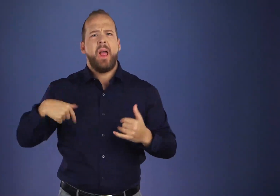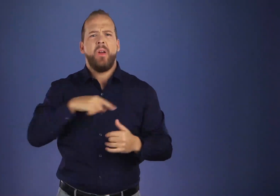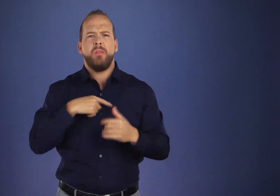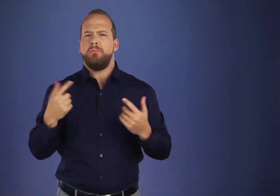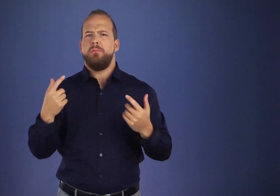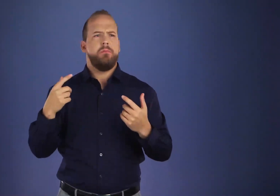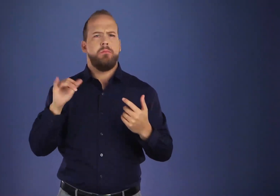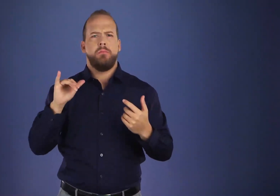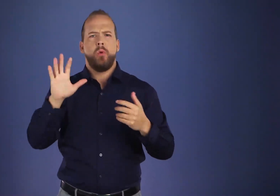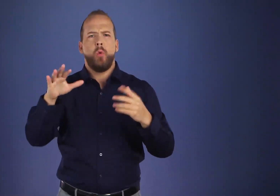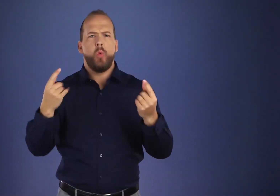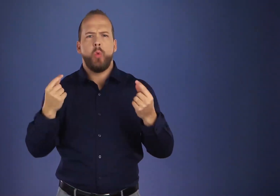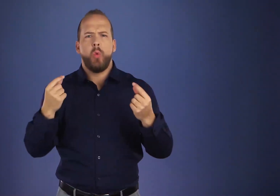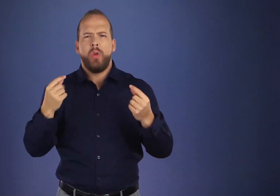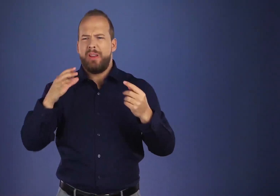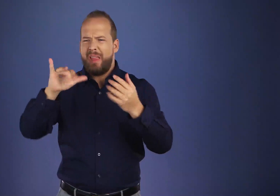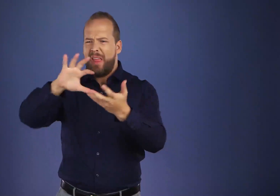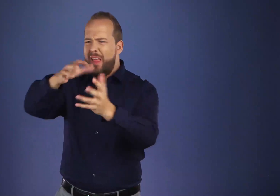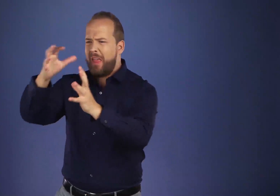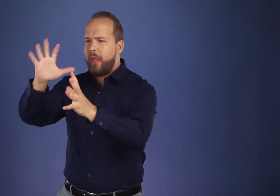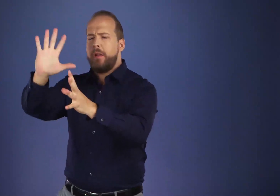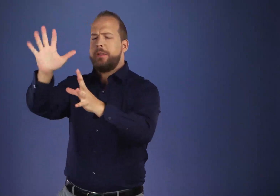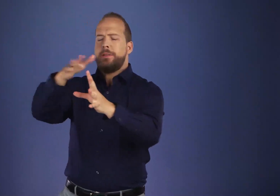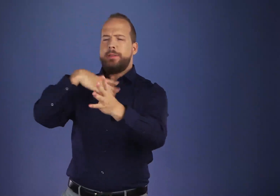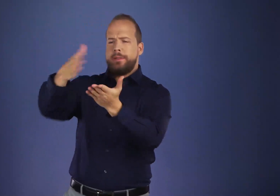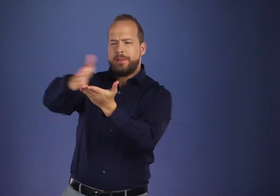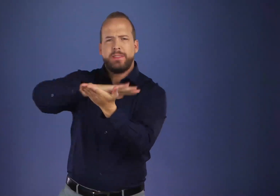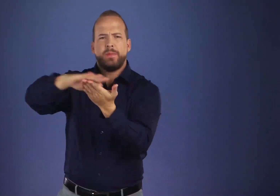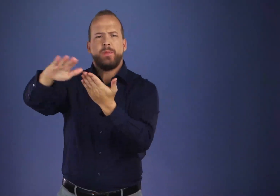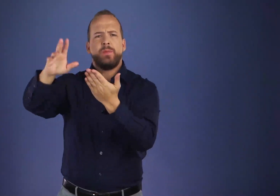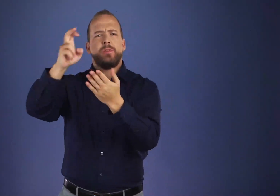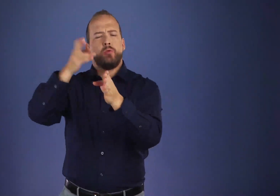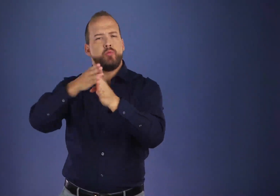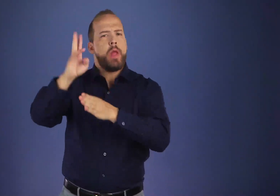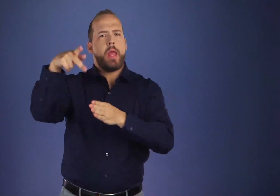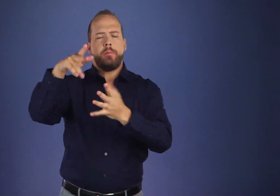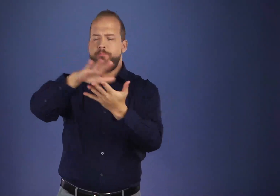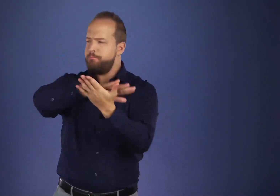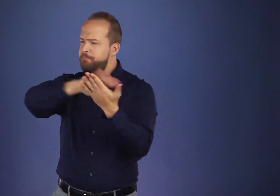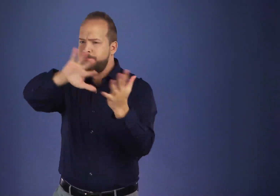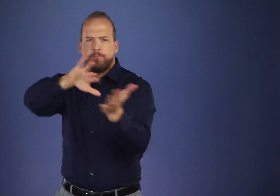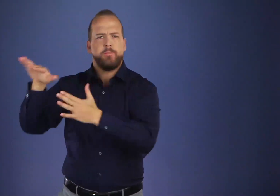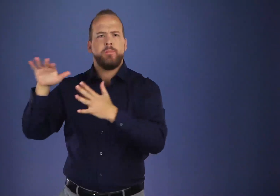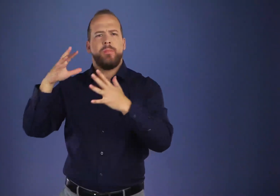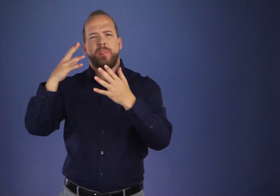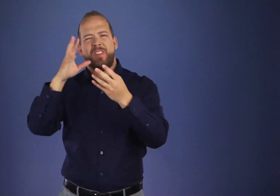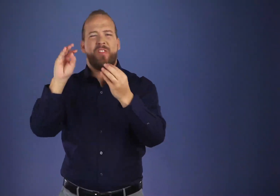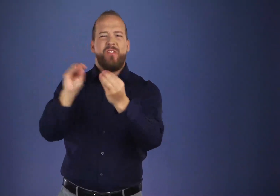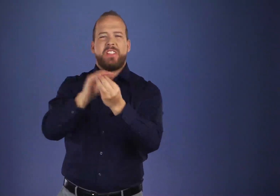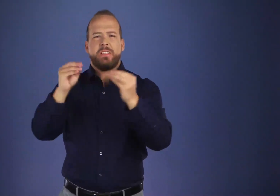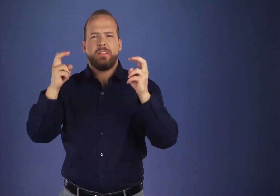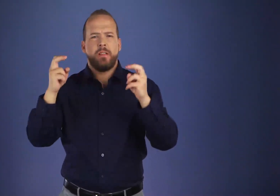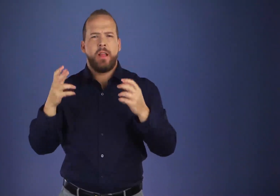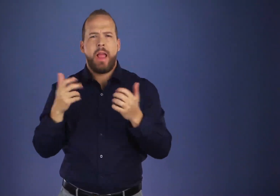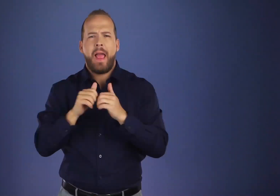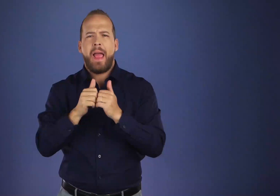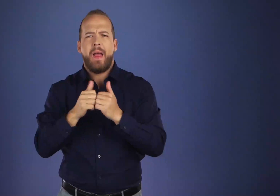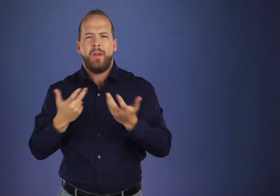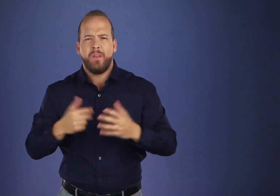And how shall he ever straighten out that awful jam that cost him the affection of his family and separated him from them?